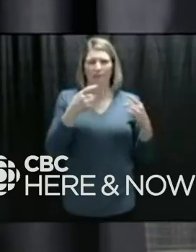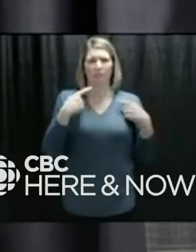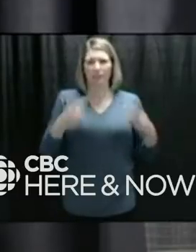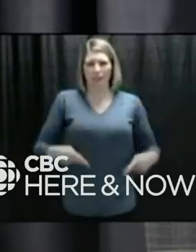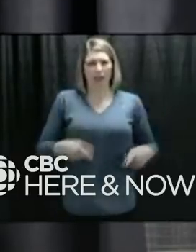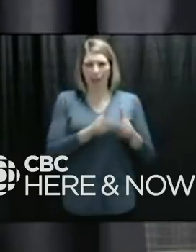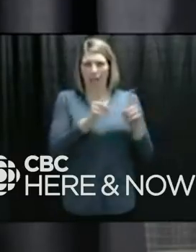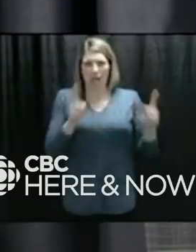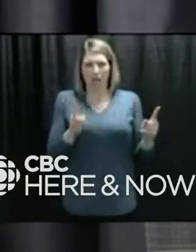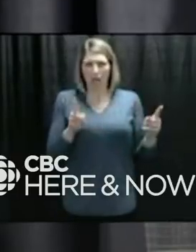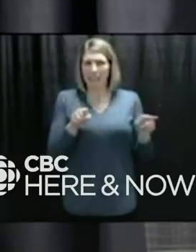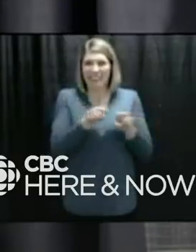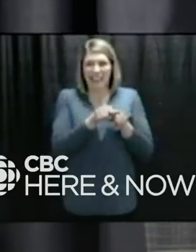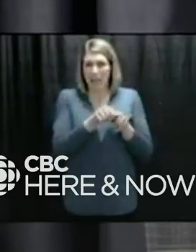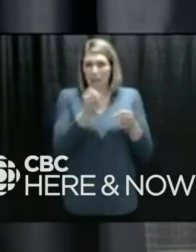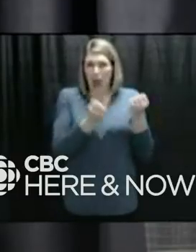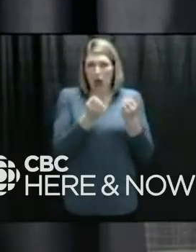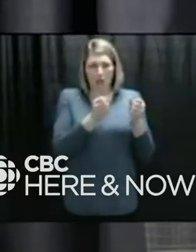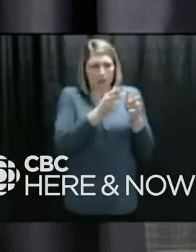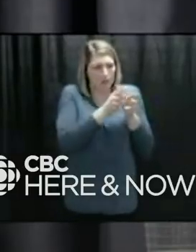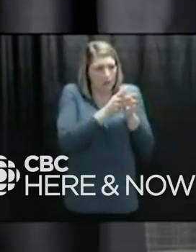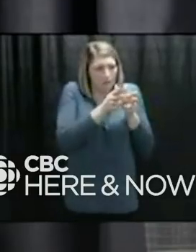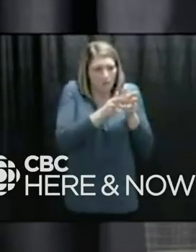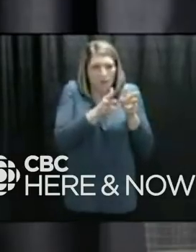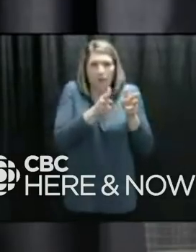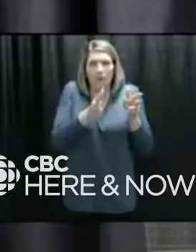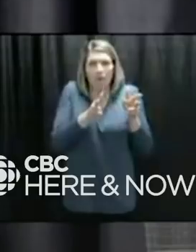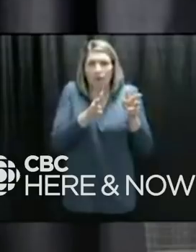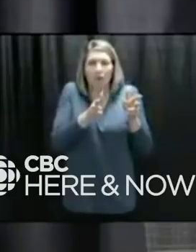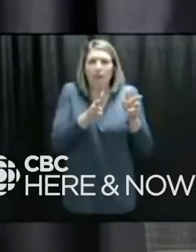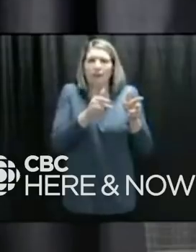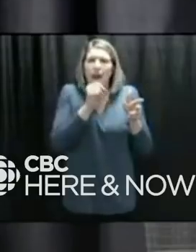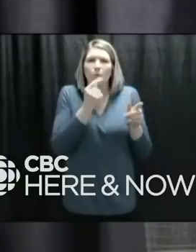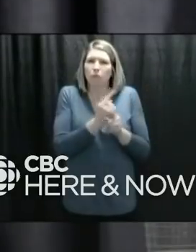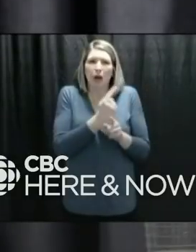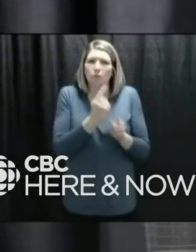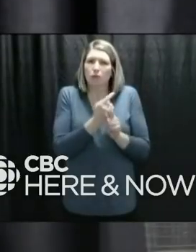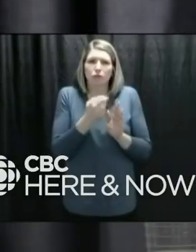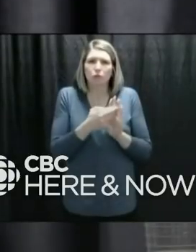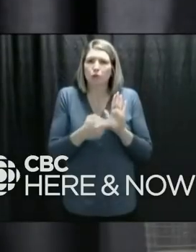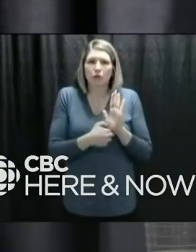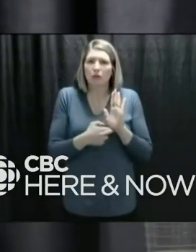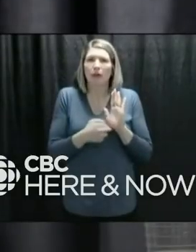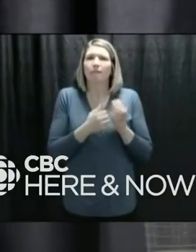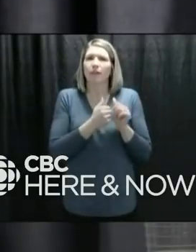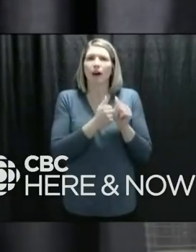LOTS WHERE SOCIAL DISTANCING, PHYSICAL DISTANCING IS BREACHED